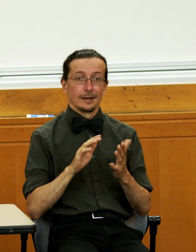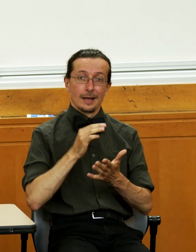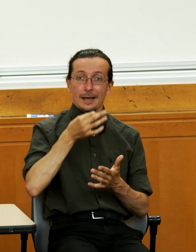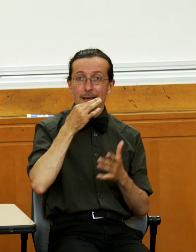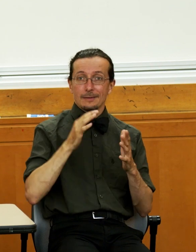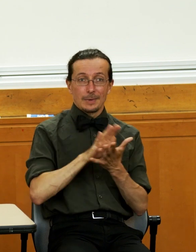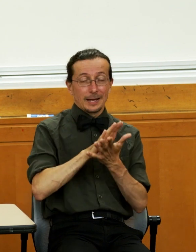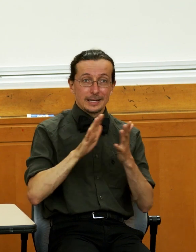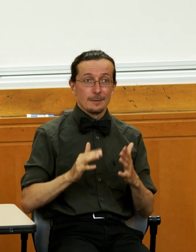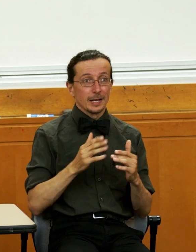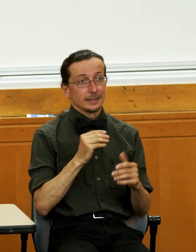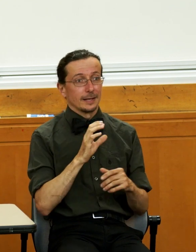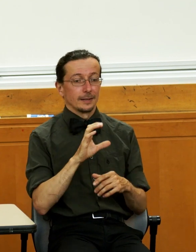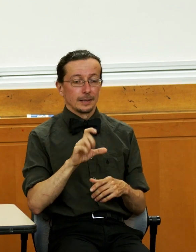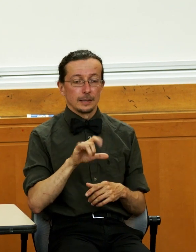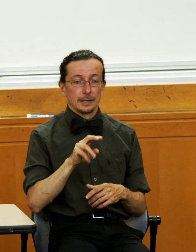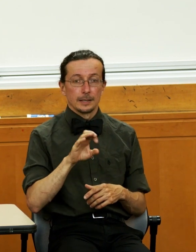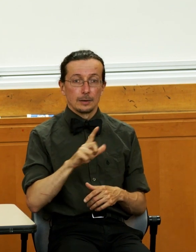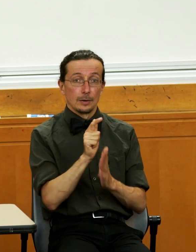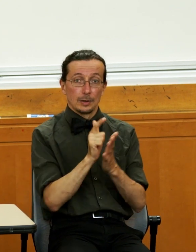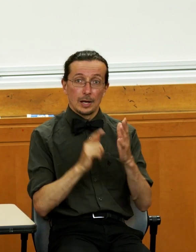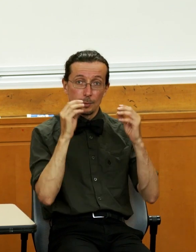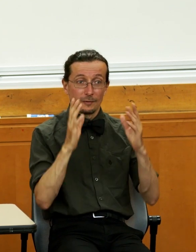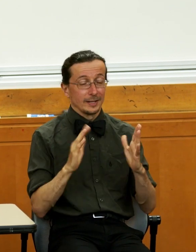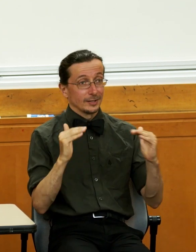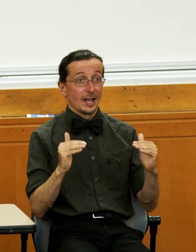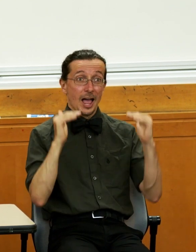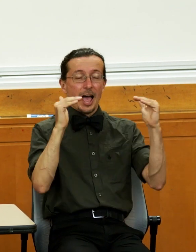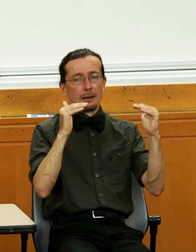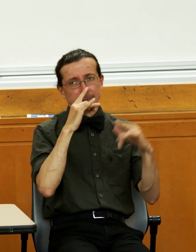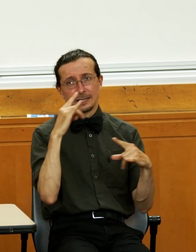both as clinical law professors, discussing the appropriation of the movement Disability